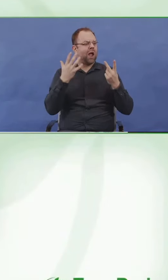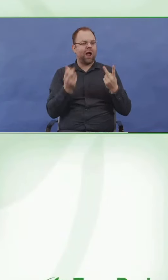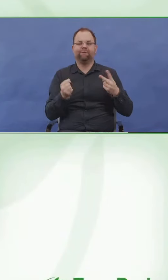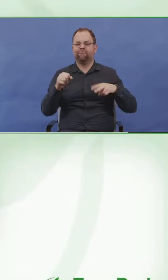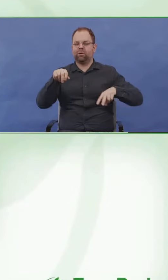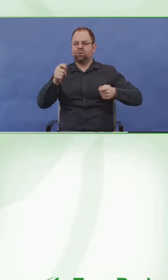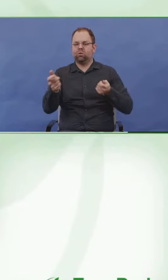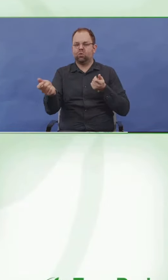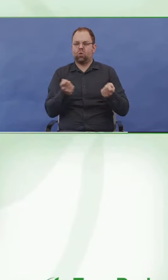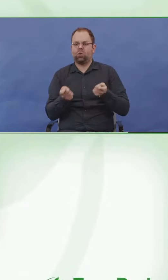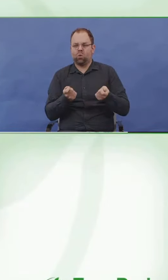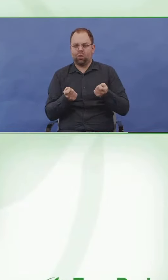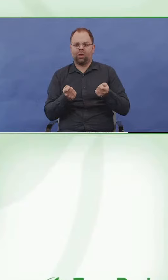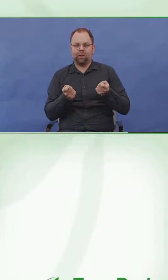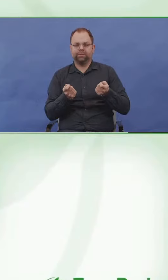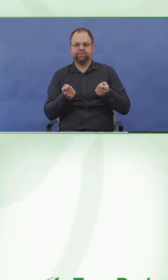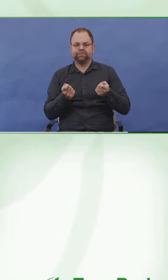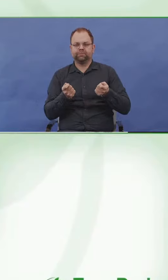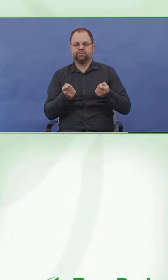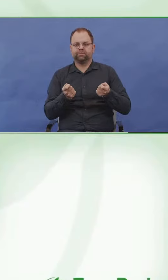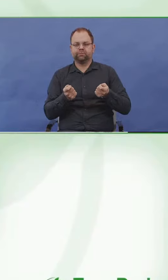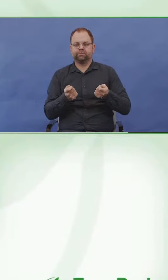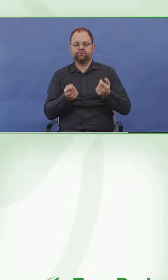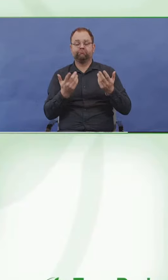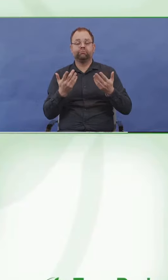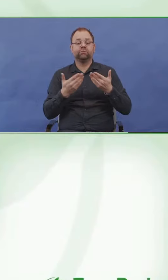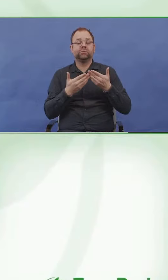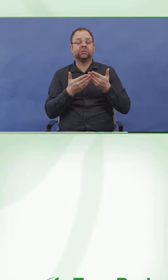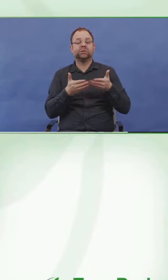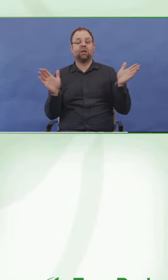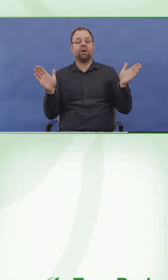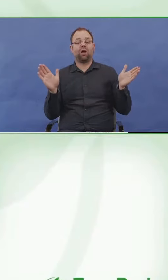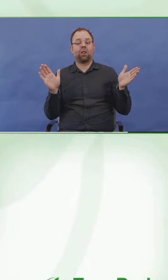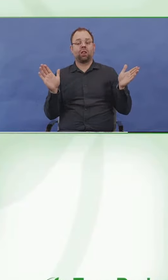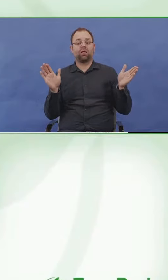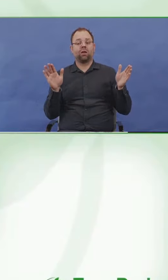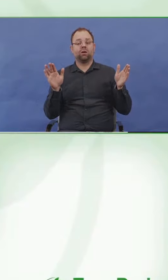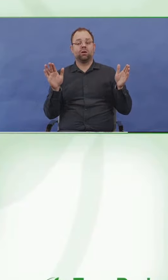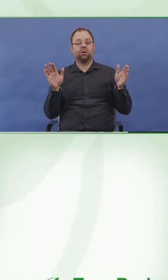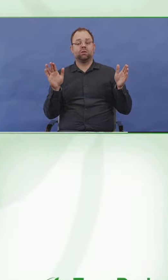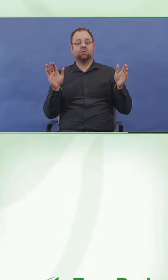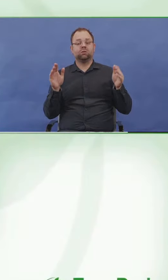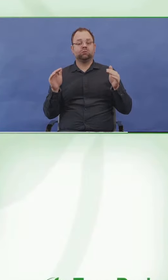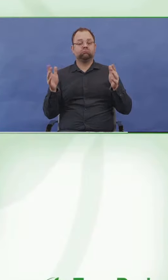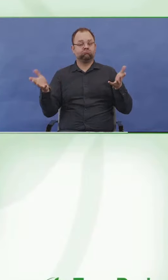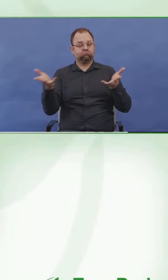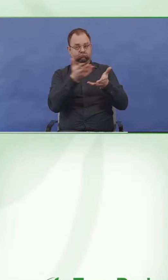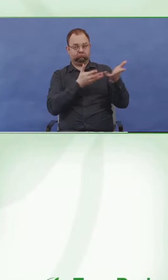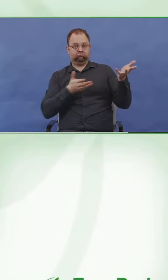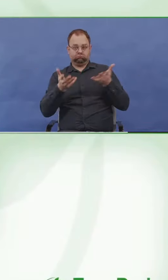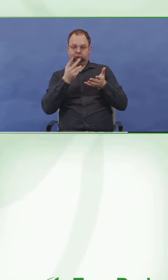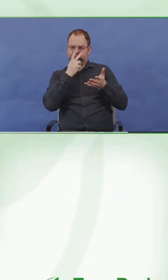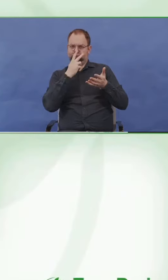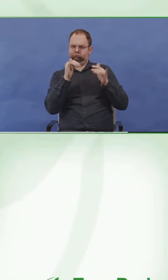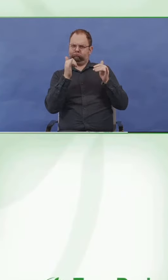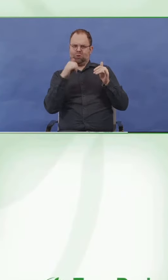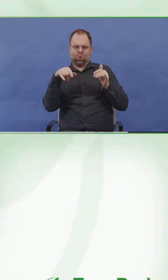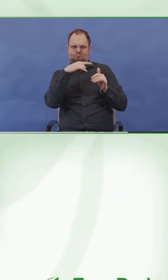do not have time and I don't want to steal from the other ones, is just whatever we say here, whatever we present to you here it is